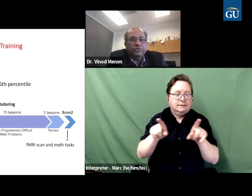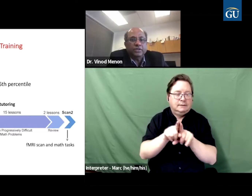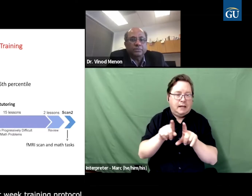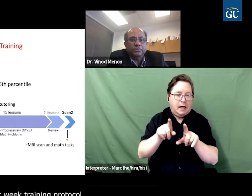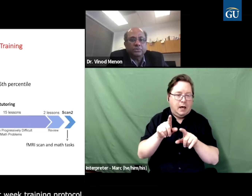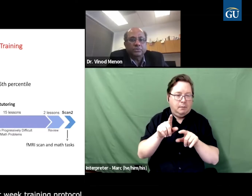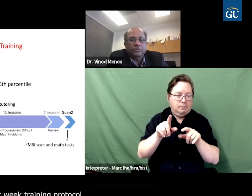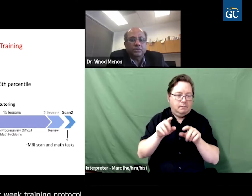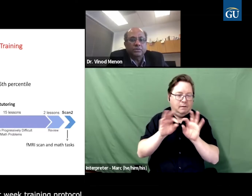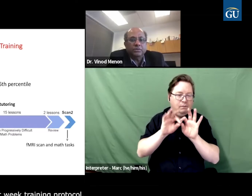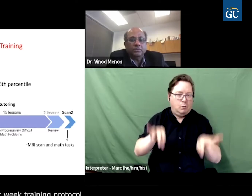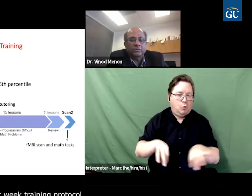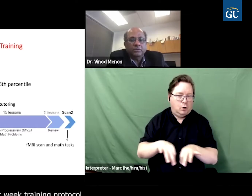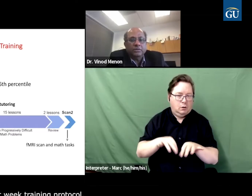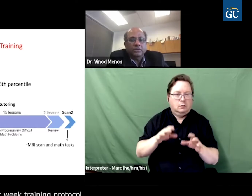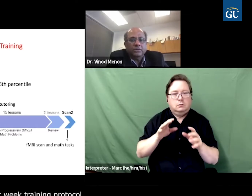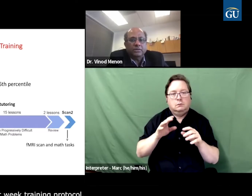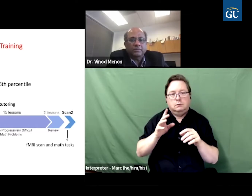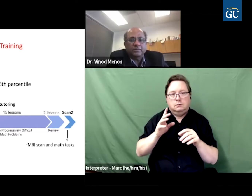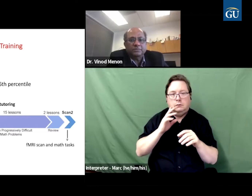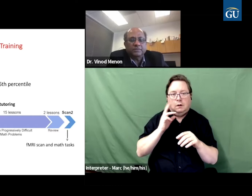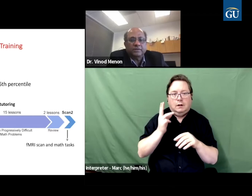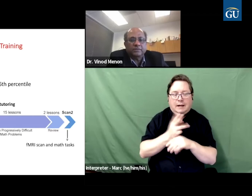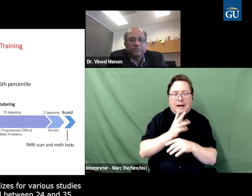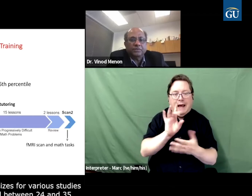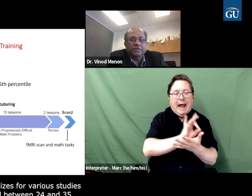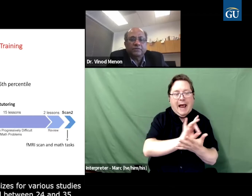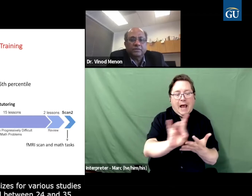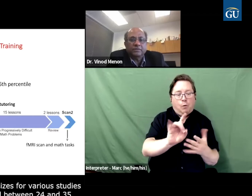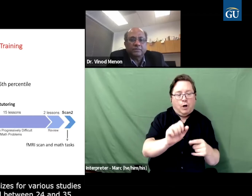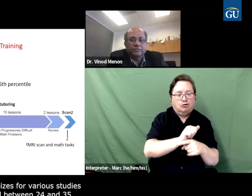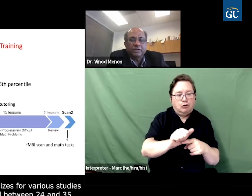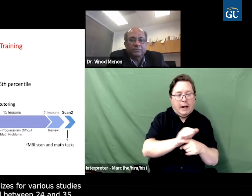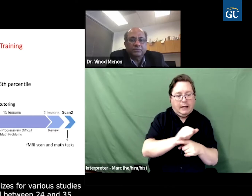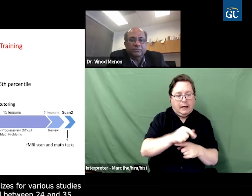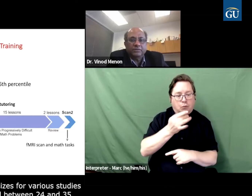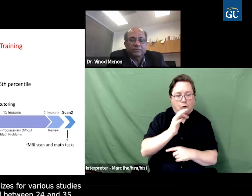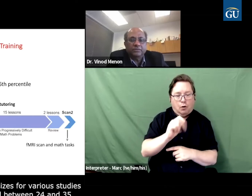with an eight-week training protocol